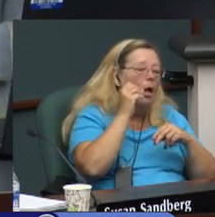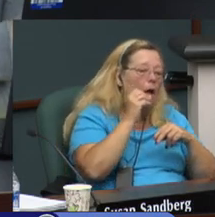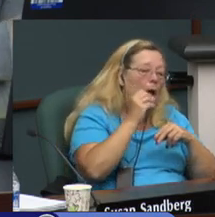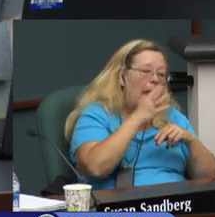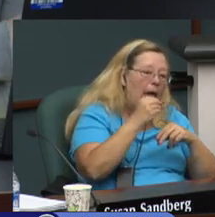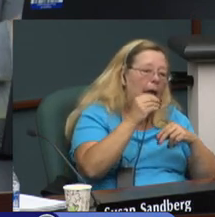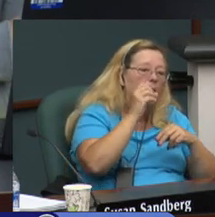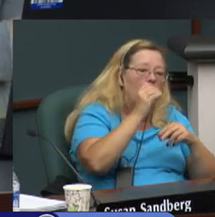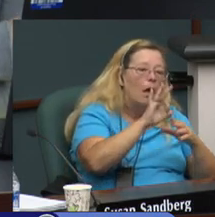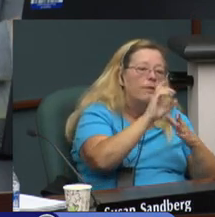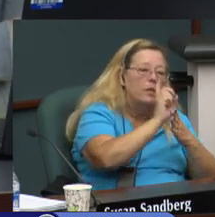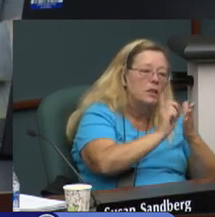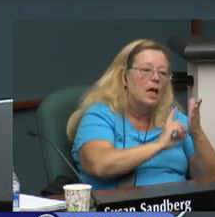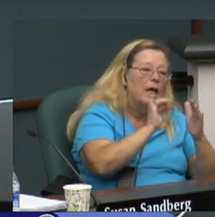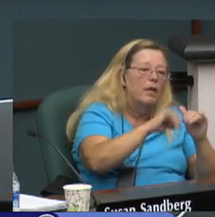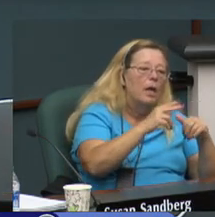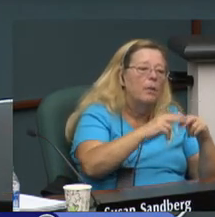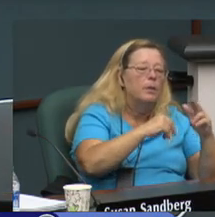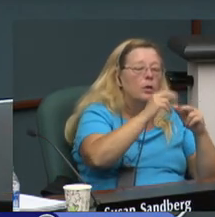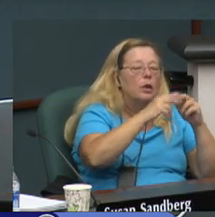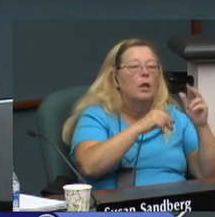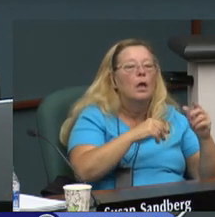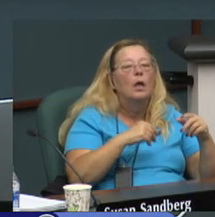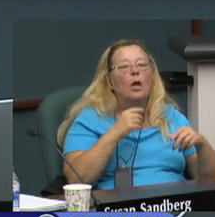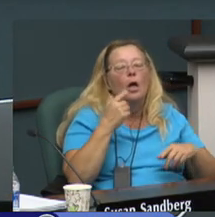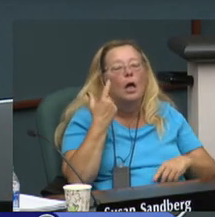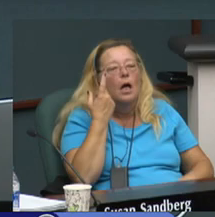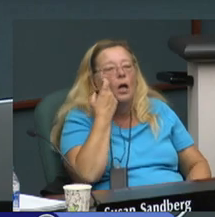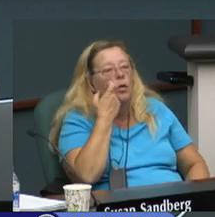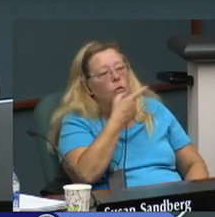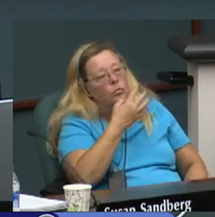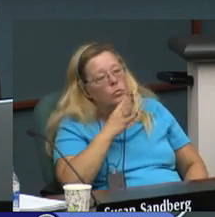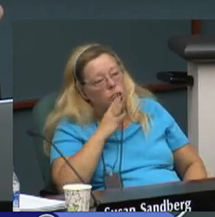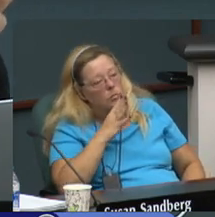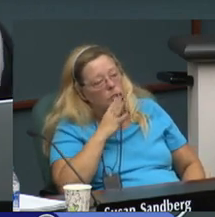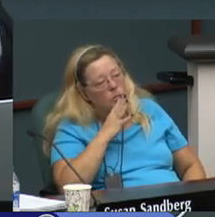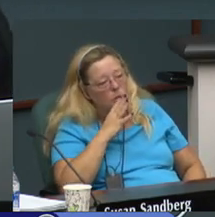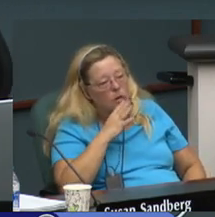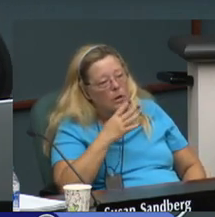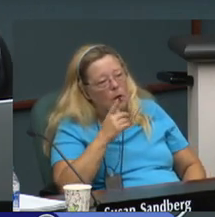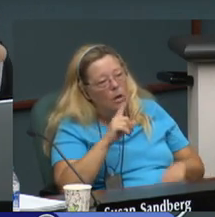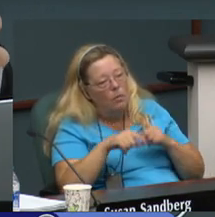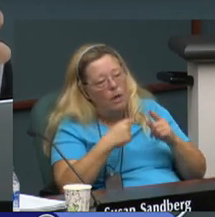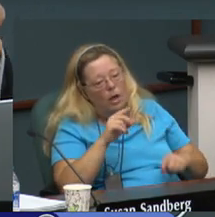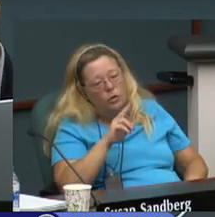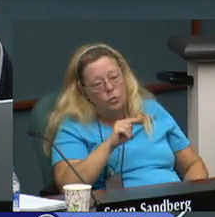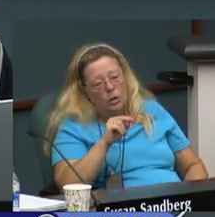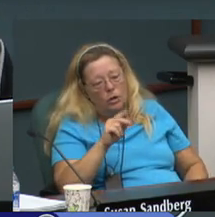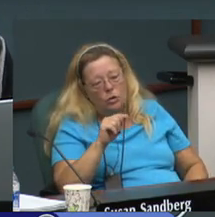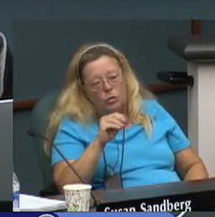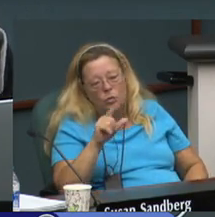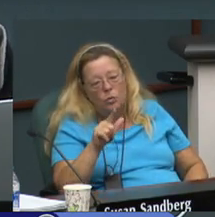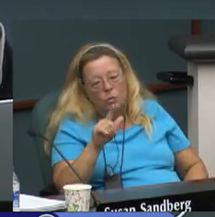earlier you said that there were 22 of 25